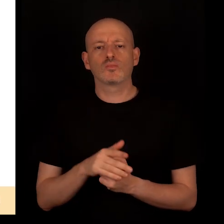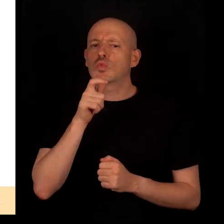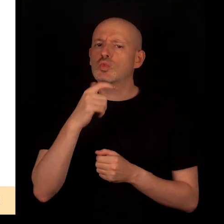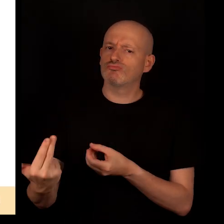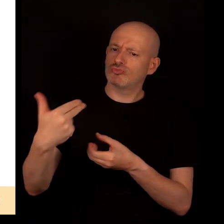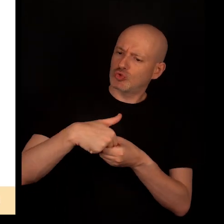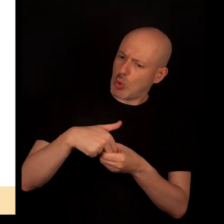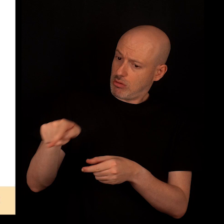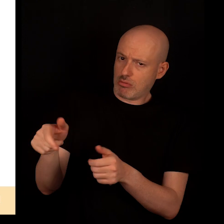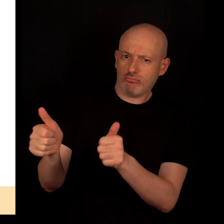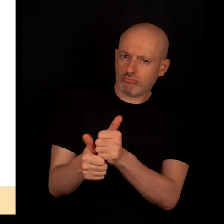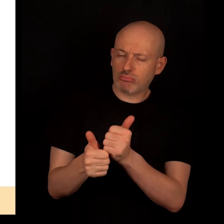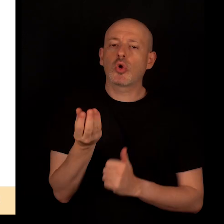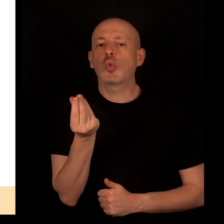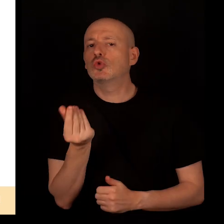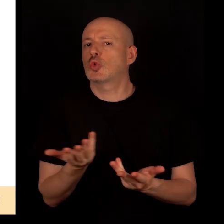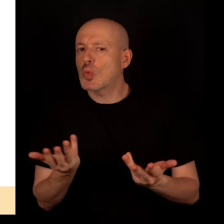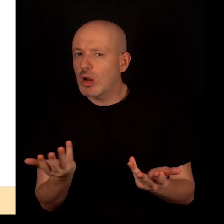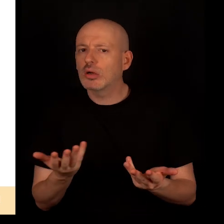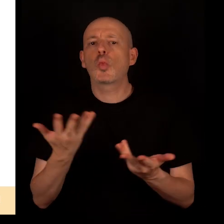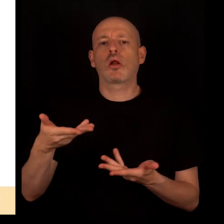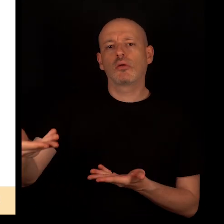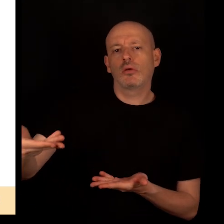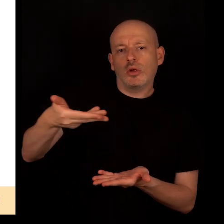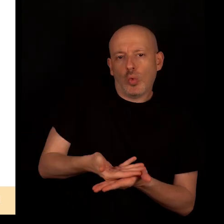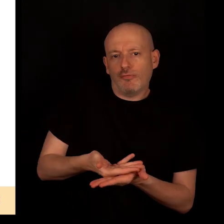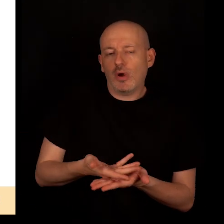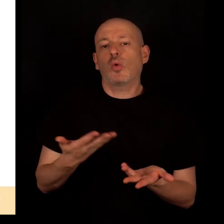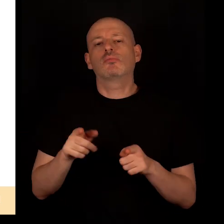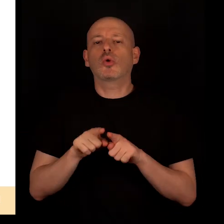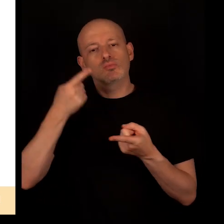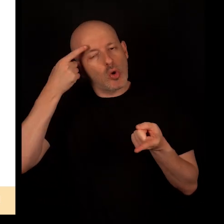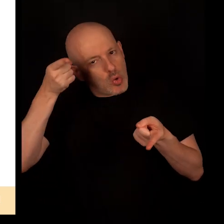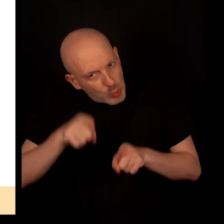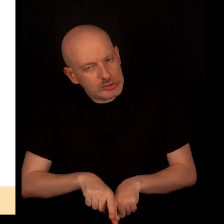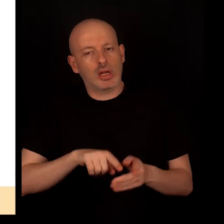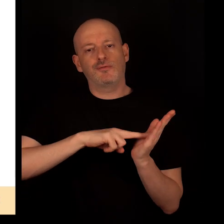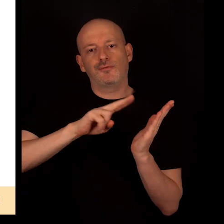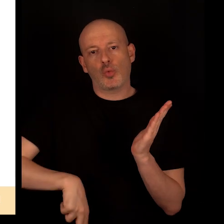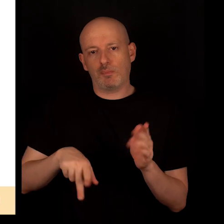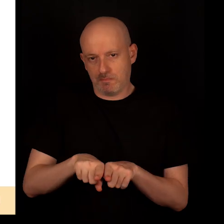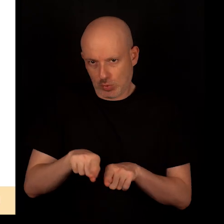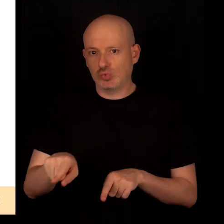So who is joining them and what is the cost? What is, the offer, or a short consent form.